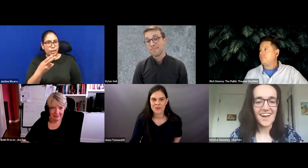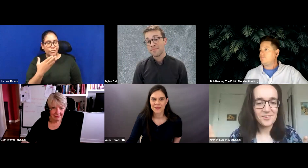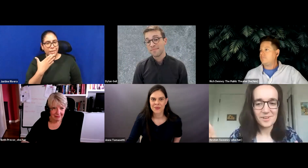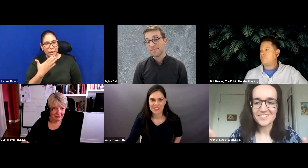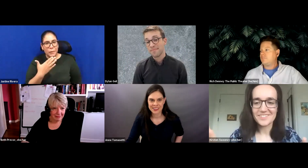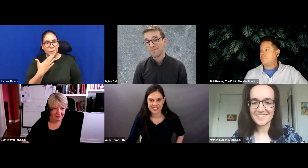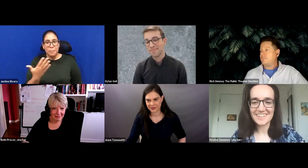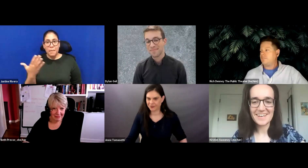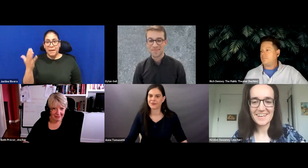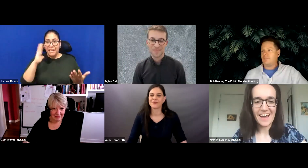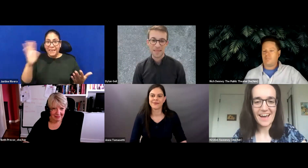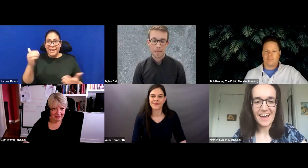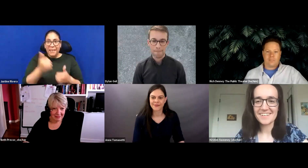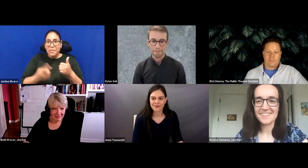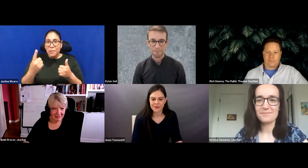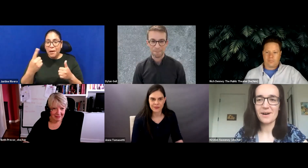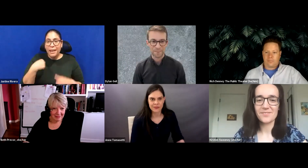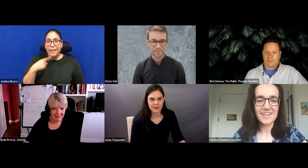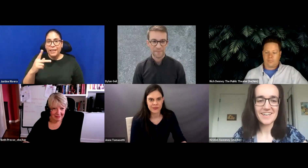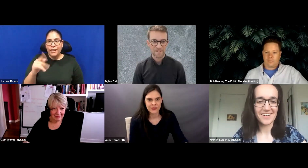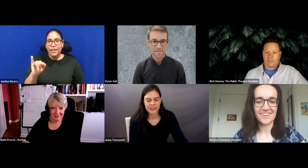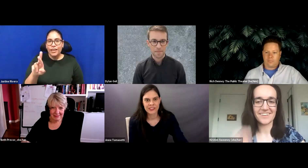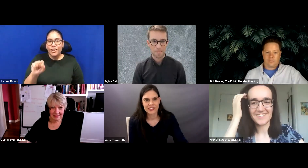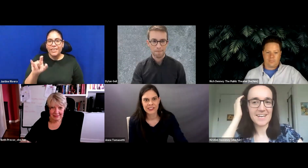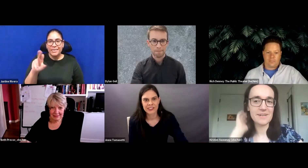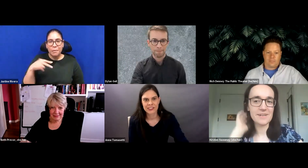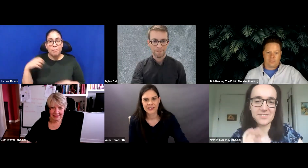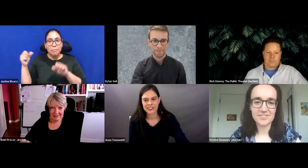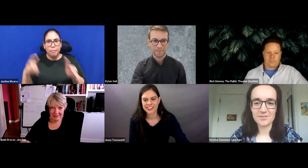Hi, everyone. It's Kirsten, I'm back to moderate our 10 minutes